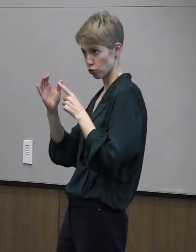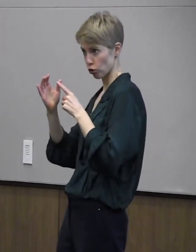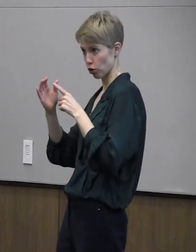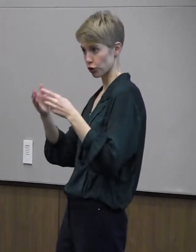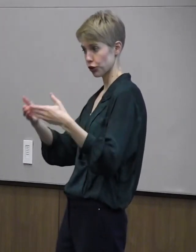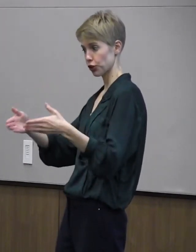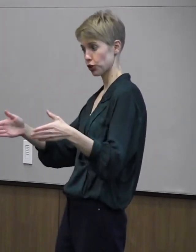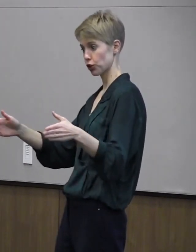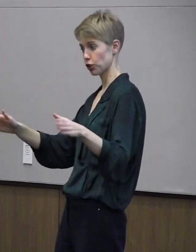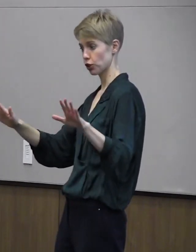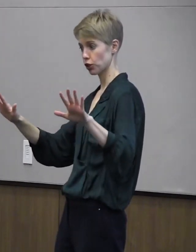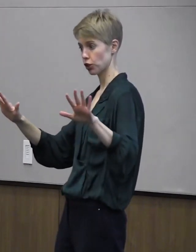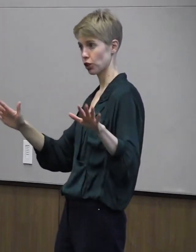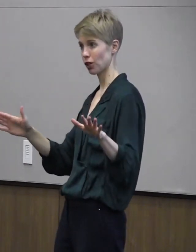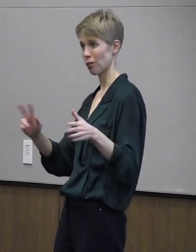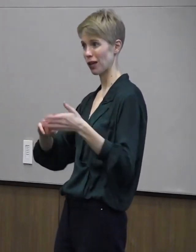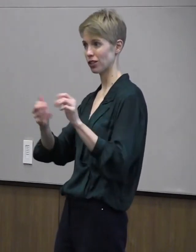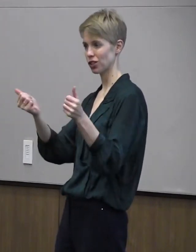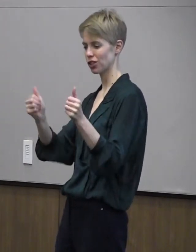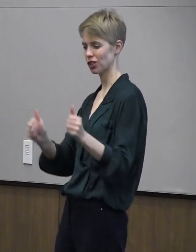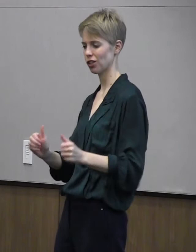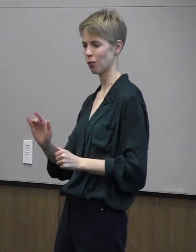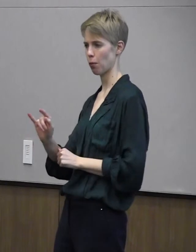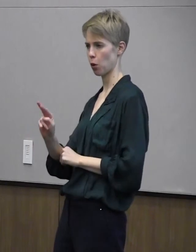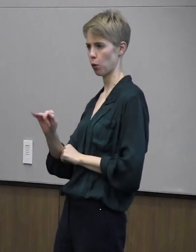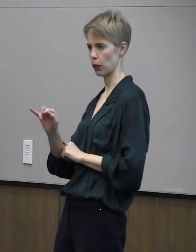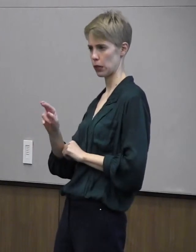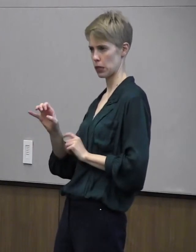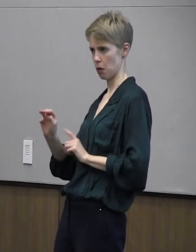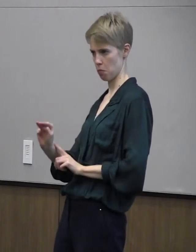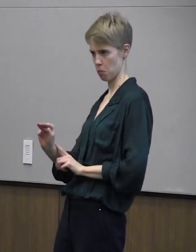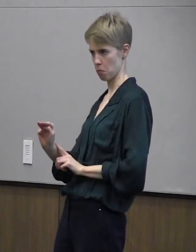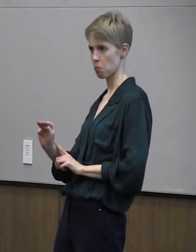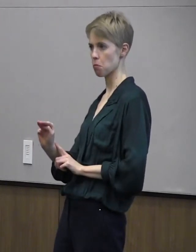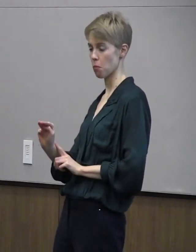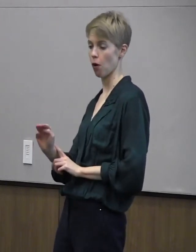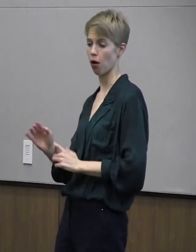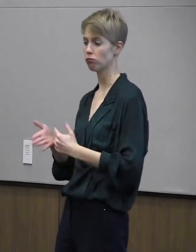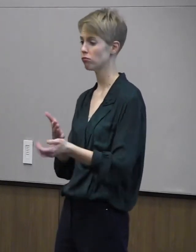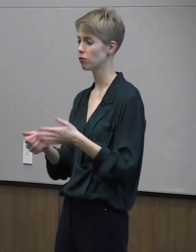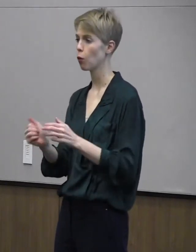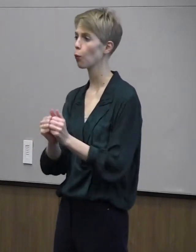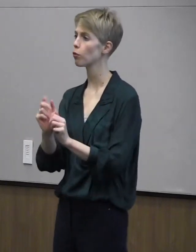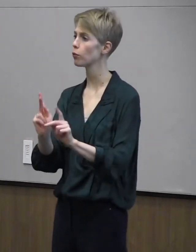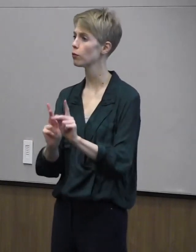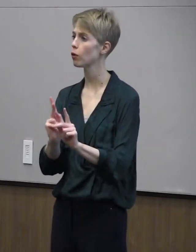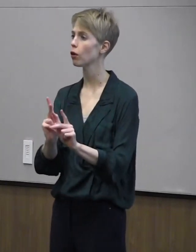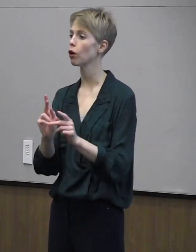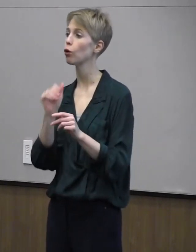degenerate into barbarism. Even amongst people not only commenters but bloggers